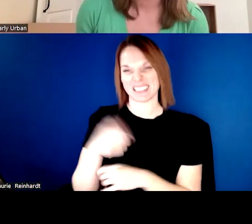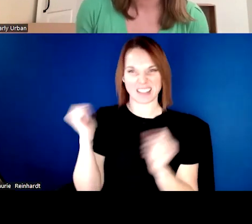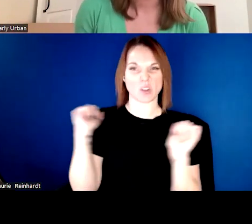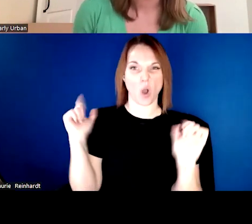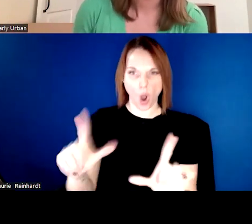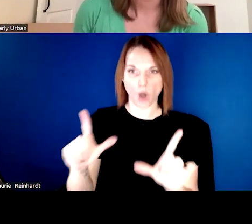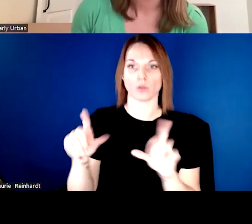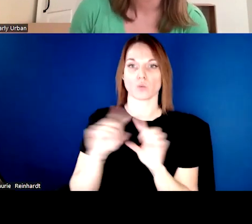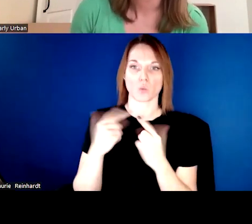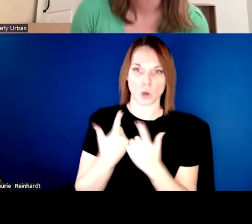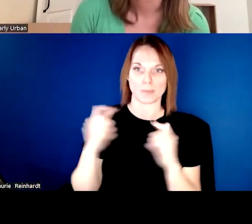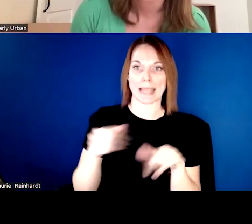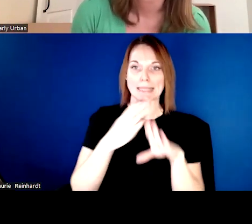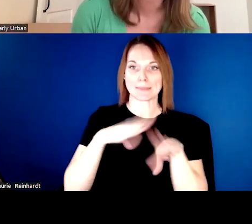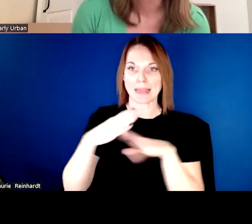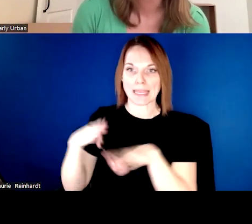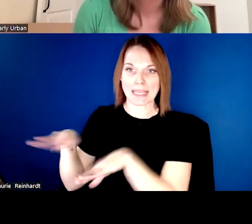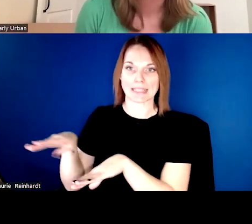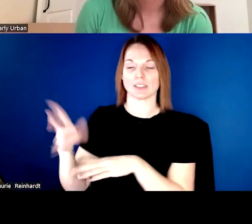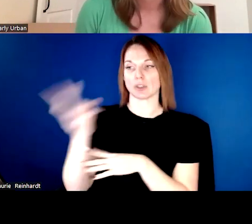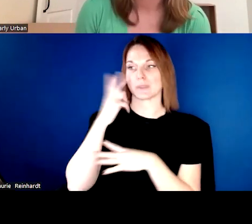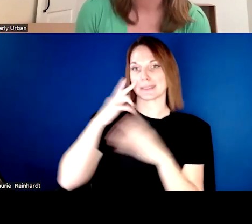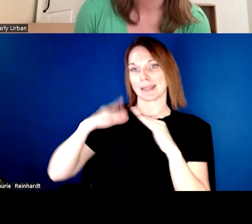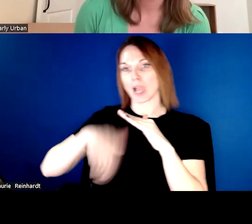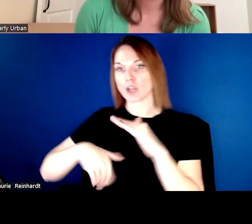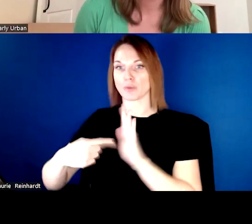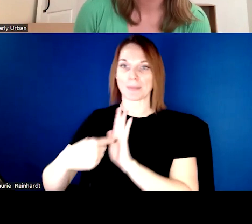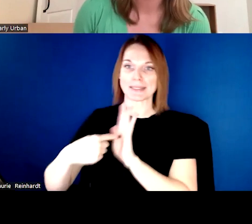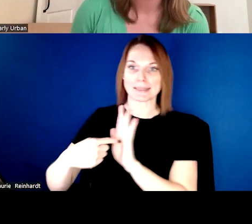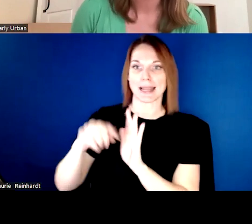this by. So she looks at underrepresented minorities, she looks at women versus